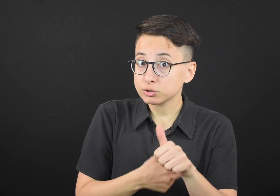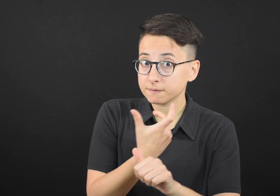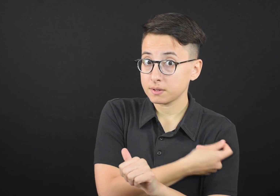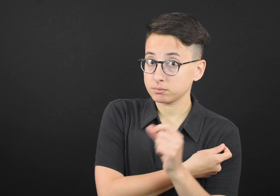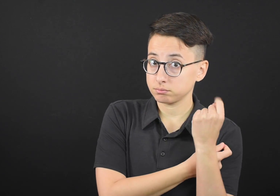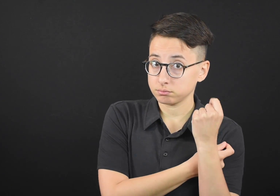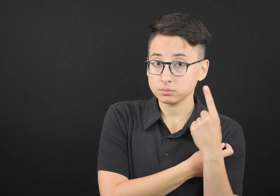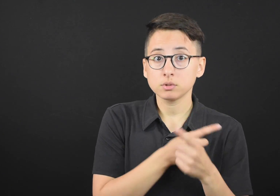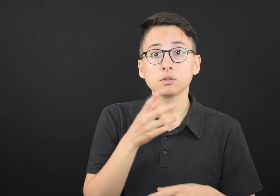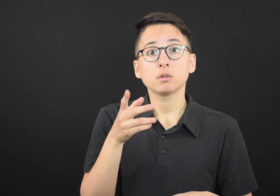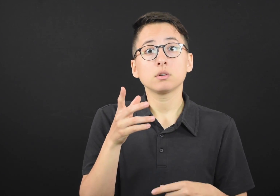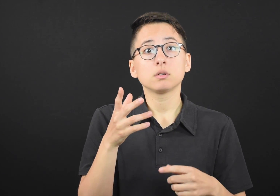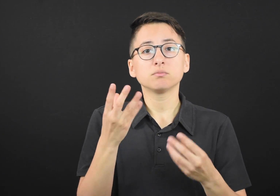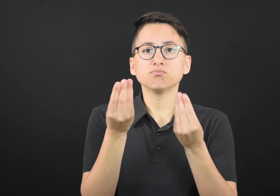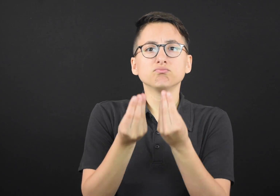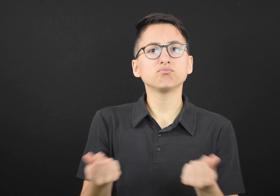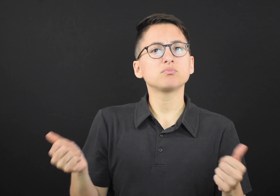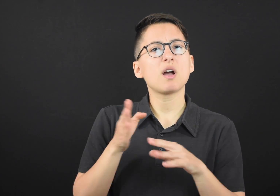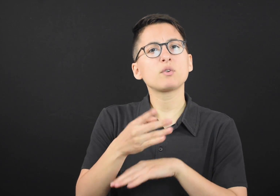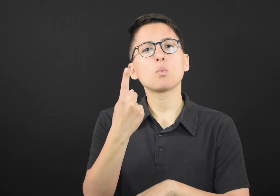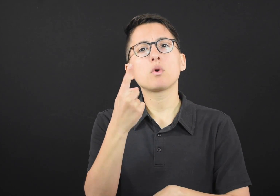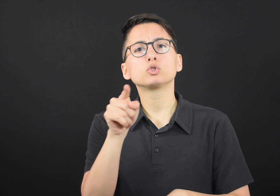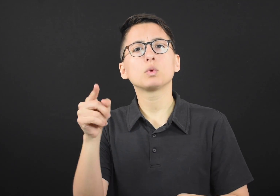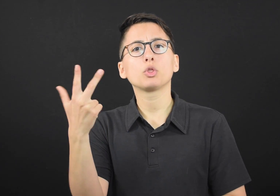older. Almost all the side effects started within a week after each